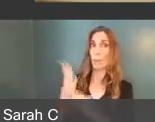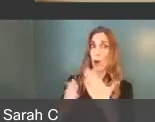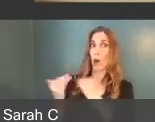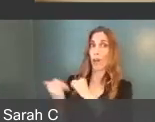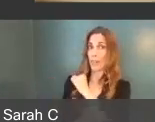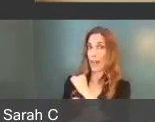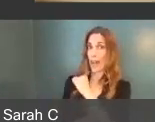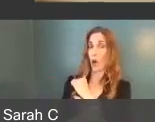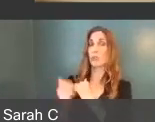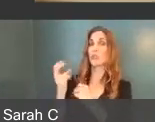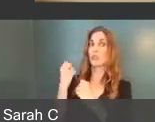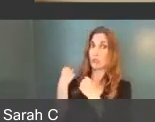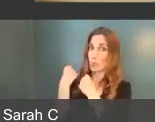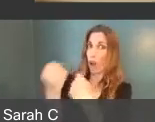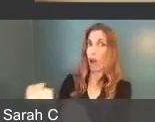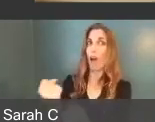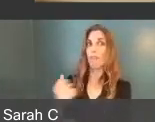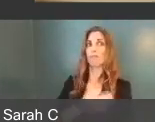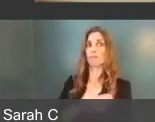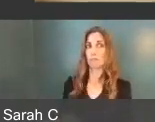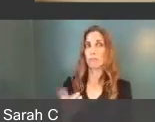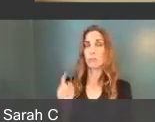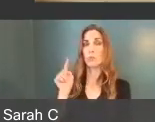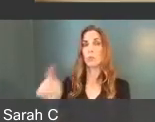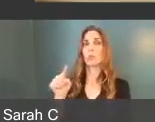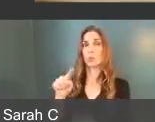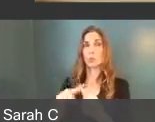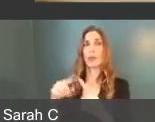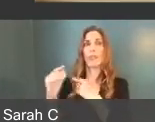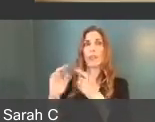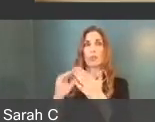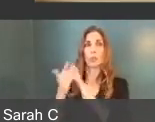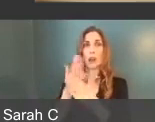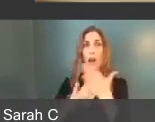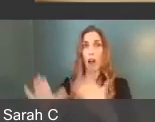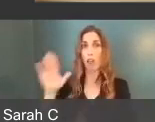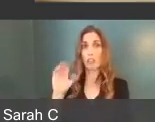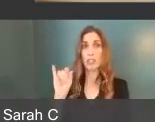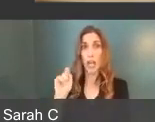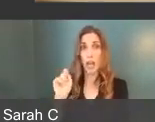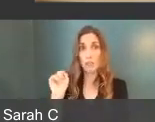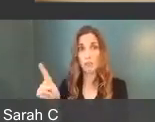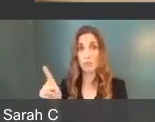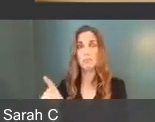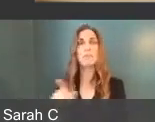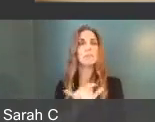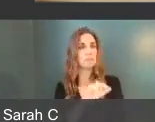traveling to the Community College site to get the vaccinations? [Commissioner Arkoosh] Yes, they are.